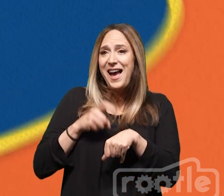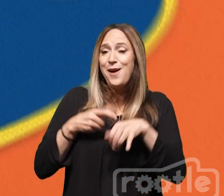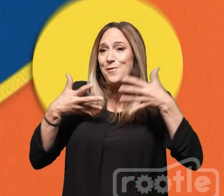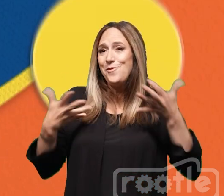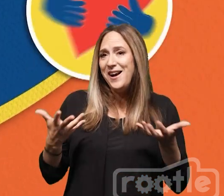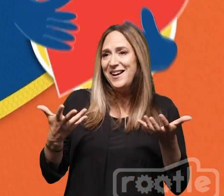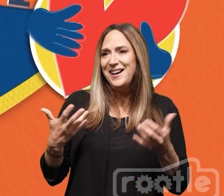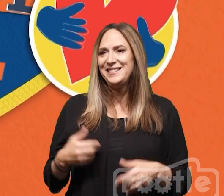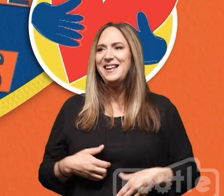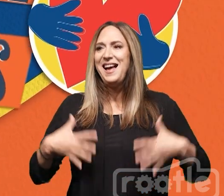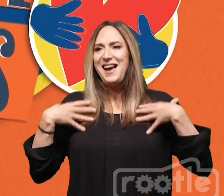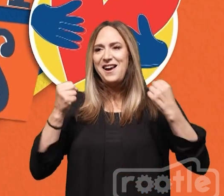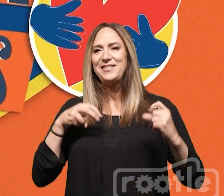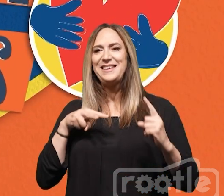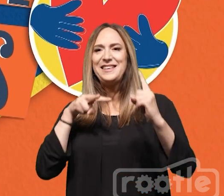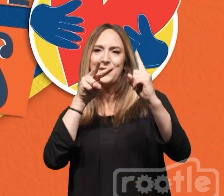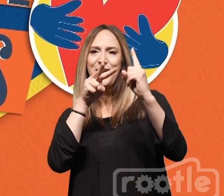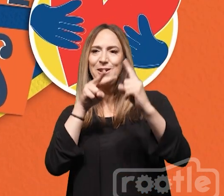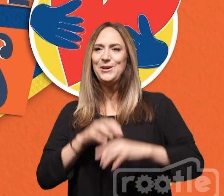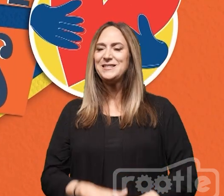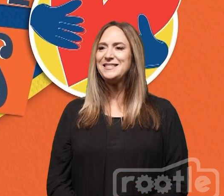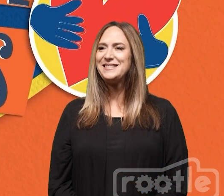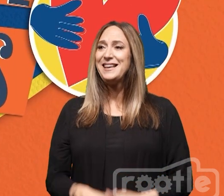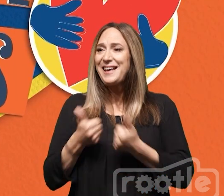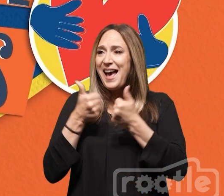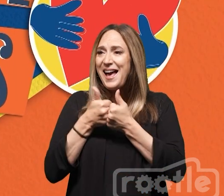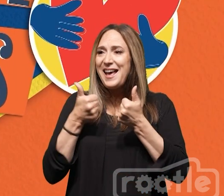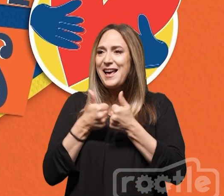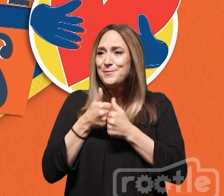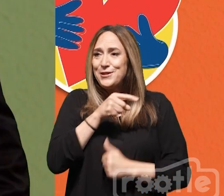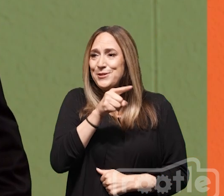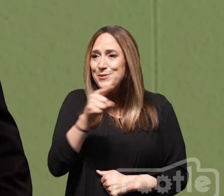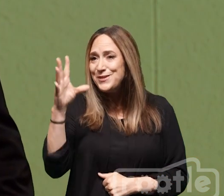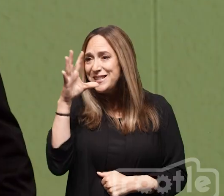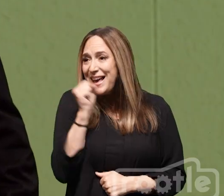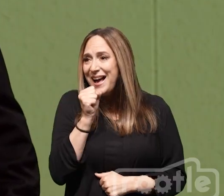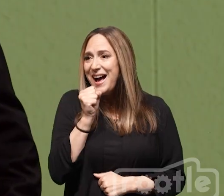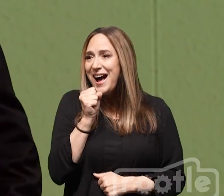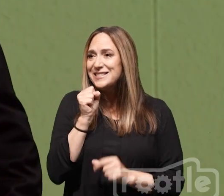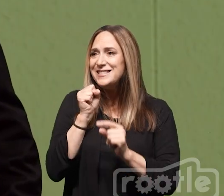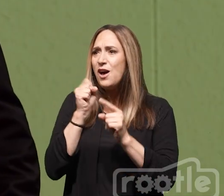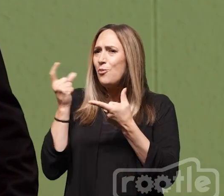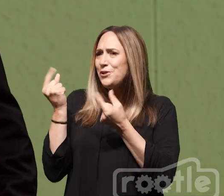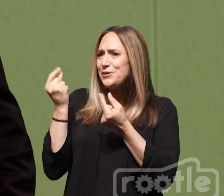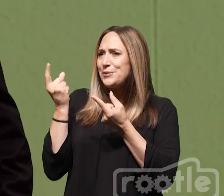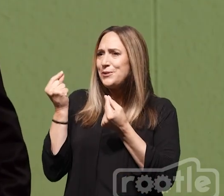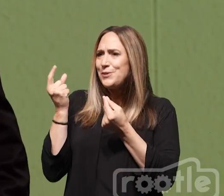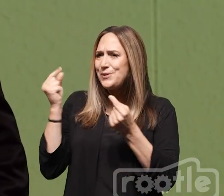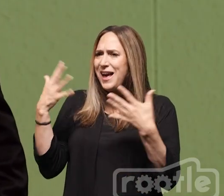It's time for "Health Heroes," the game show where you guess what our special guest does for their public health job.